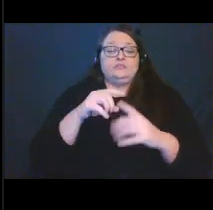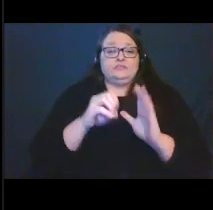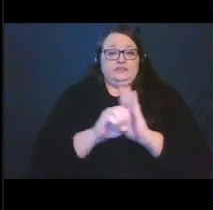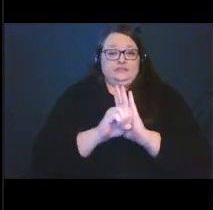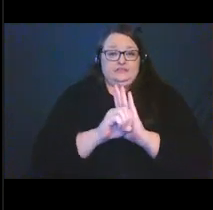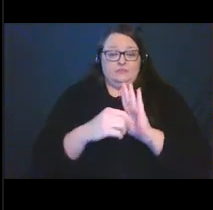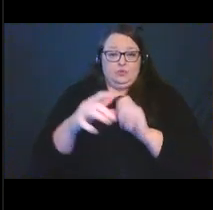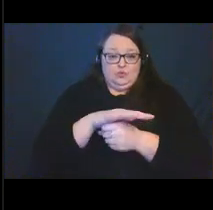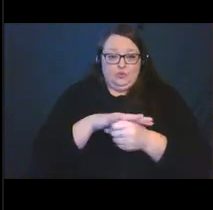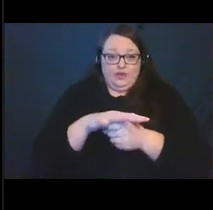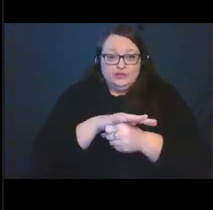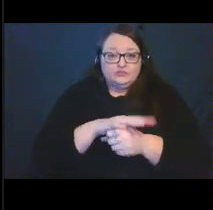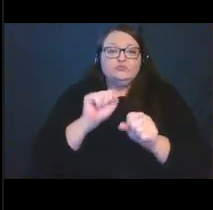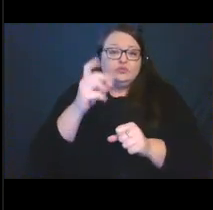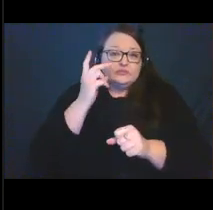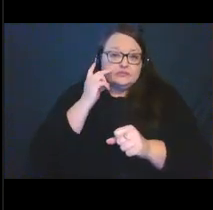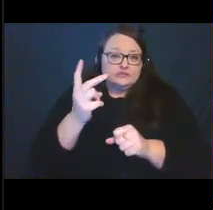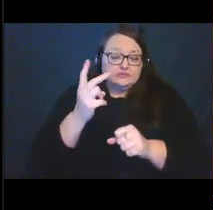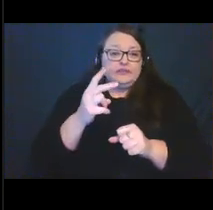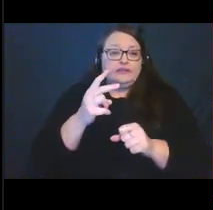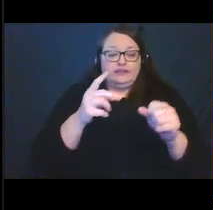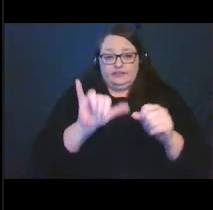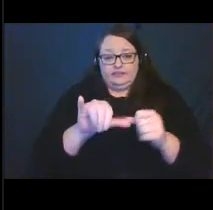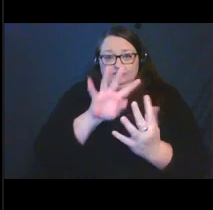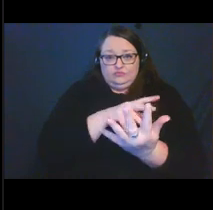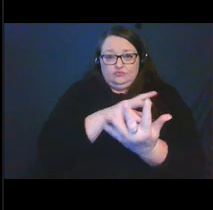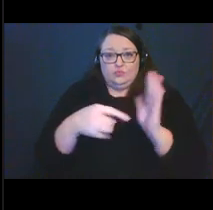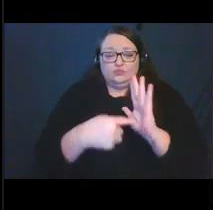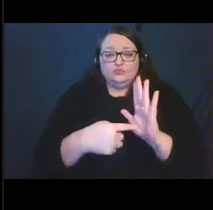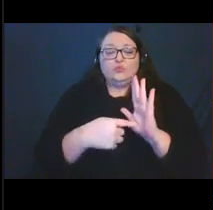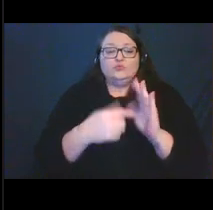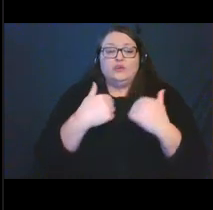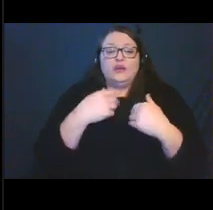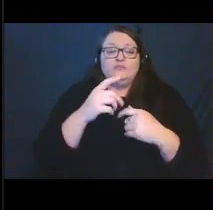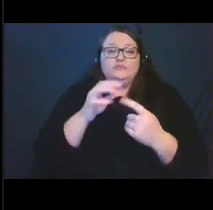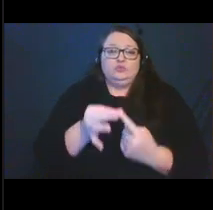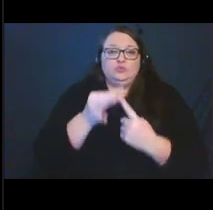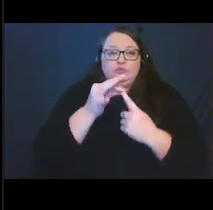on any given day, this location has unique daily thresholds for yellow, orange, and red,